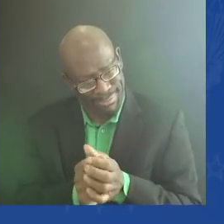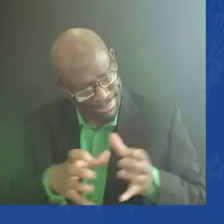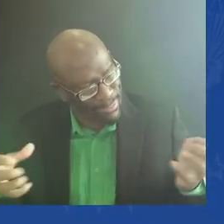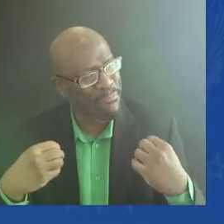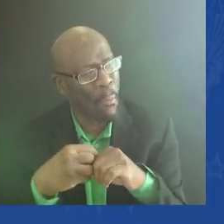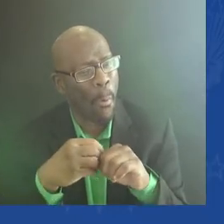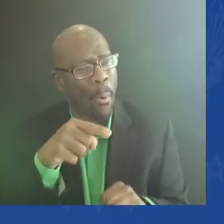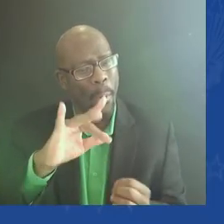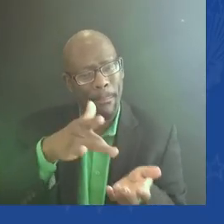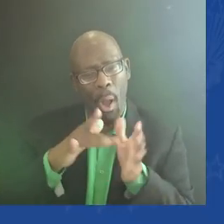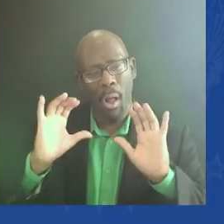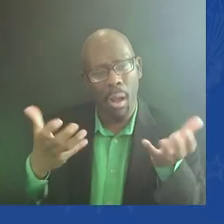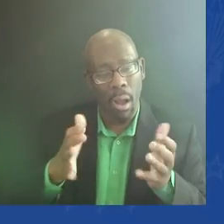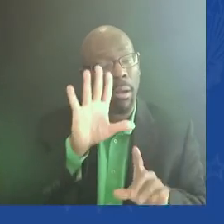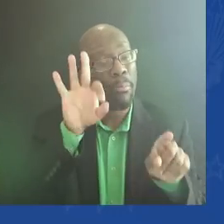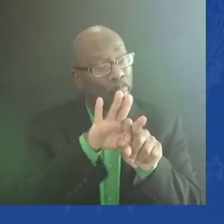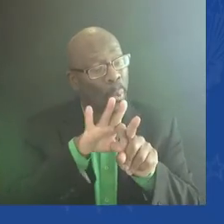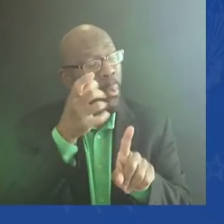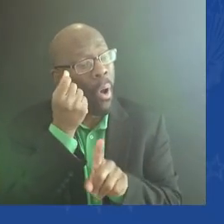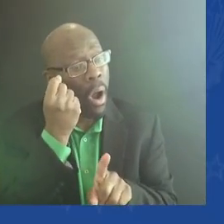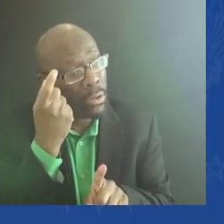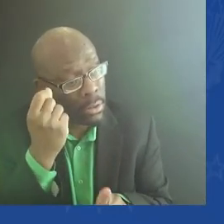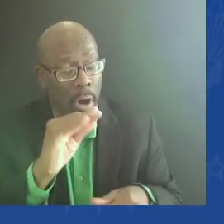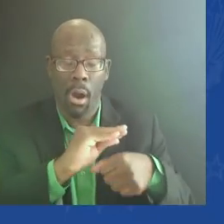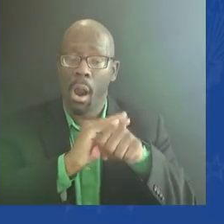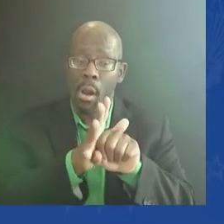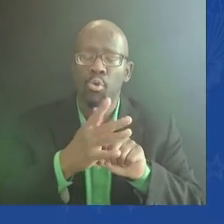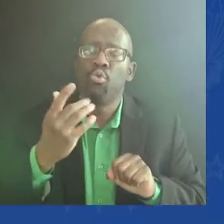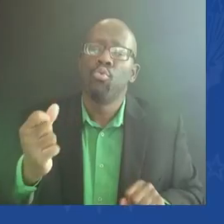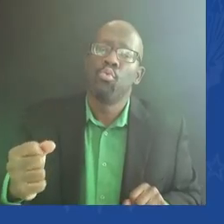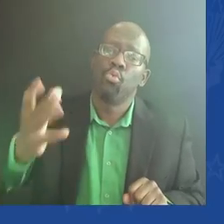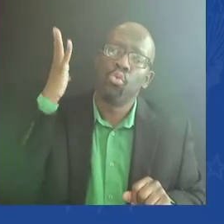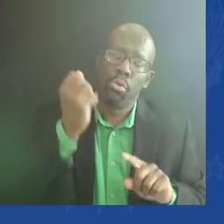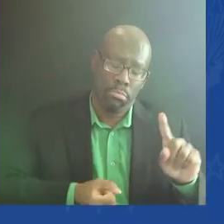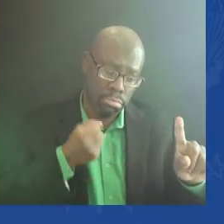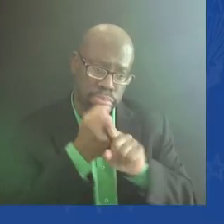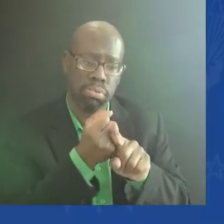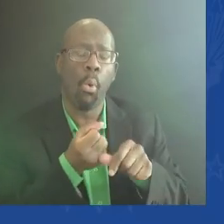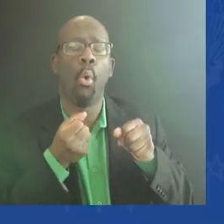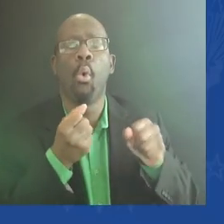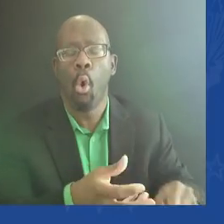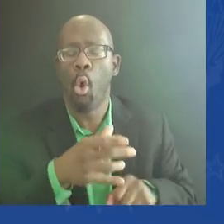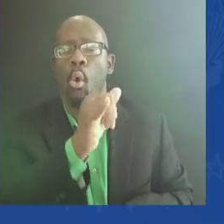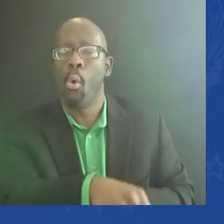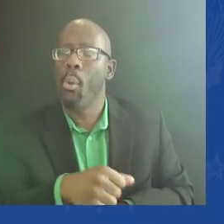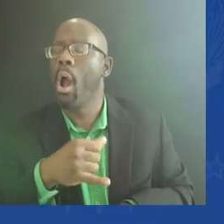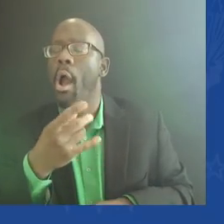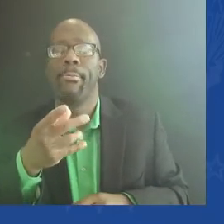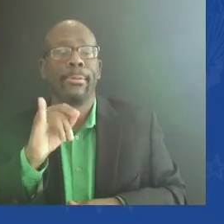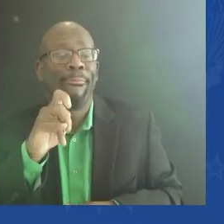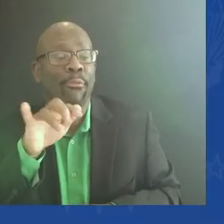because why -- why are we having trouble? An awful lot of the very factories and -- and operations